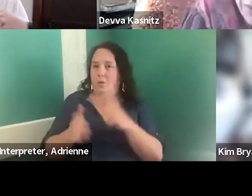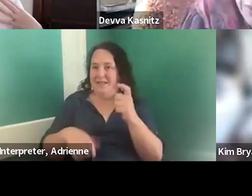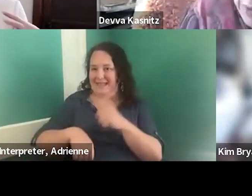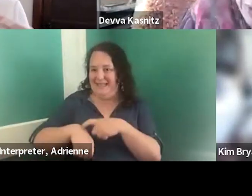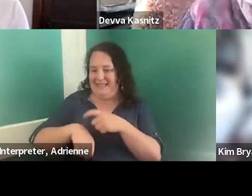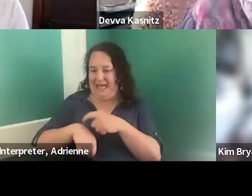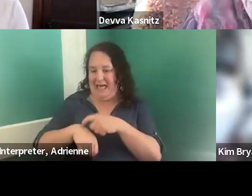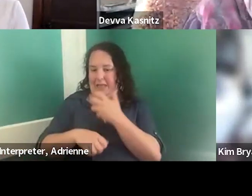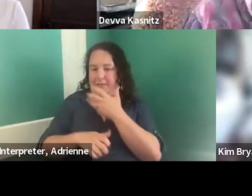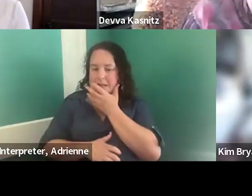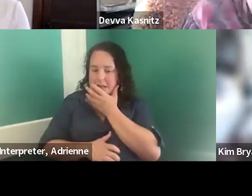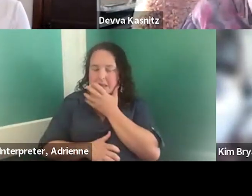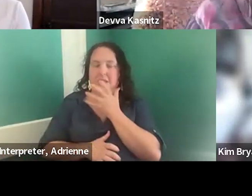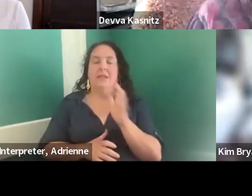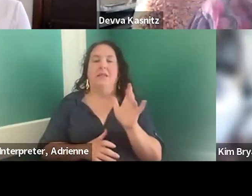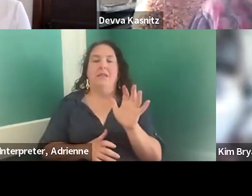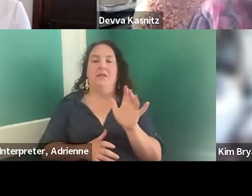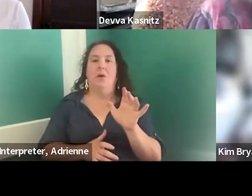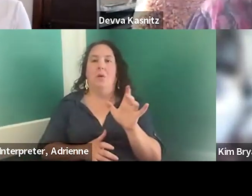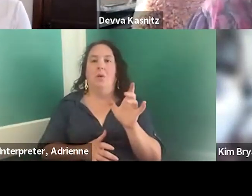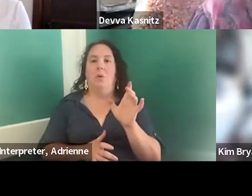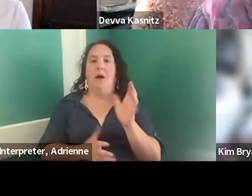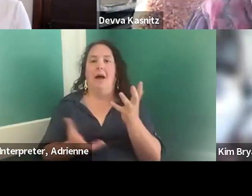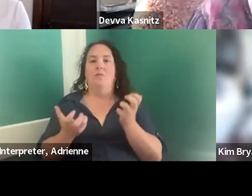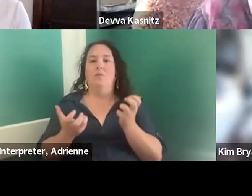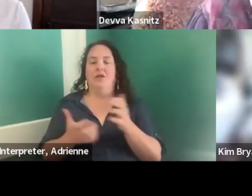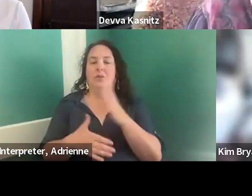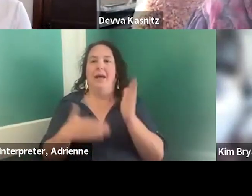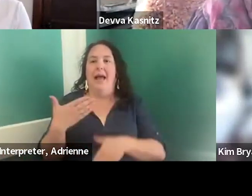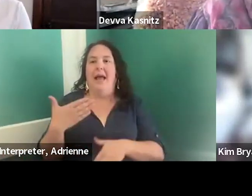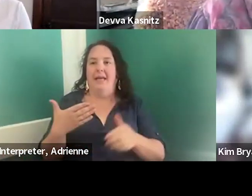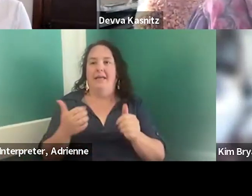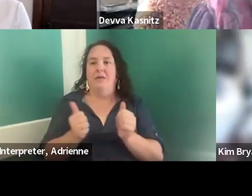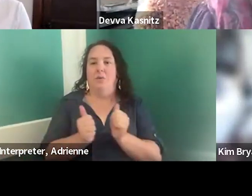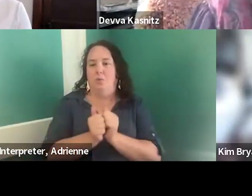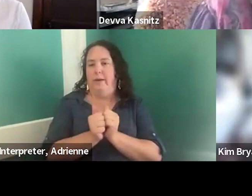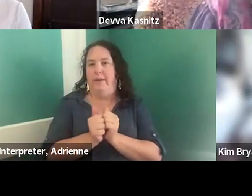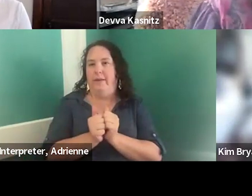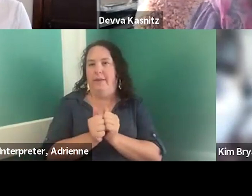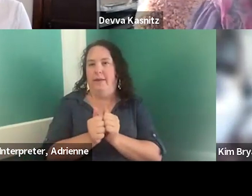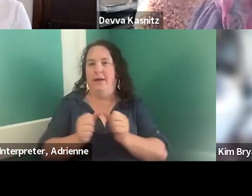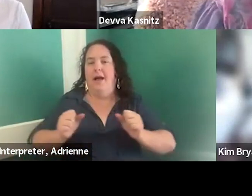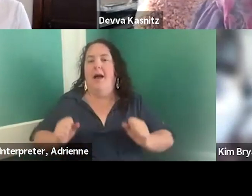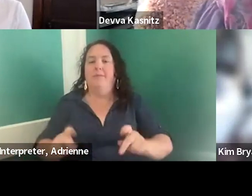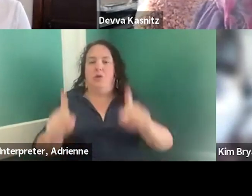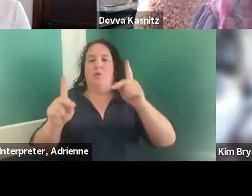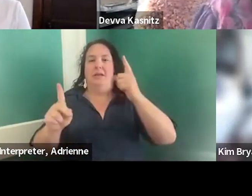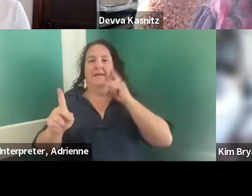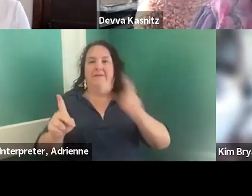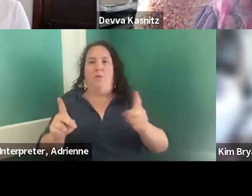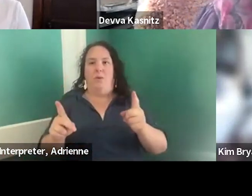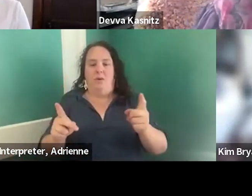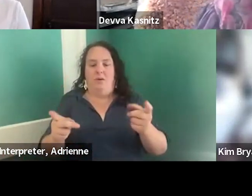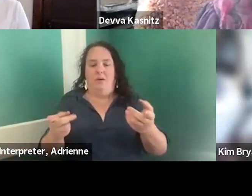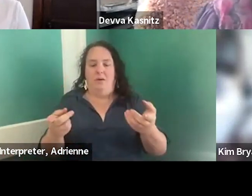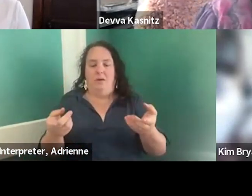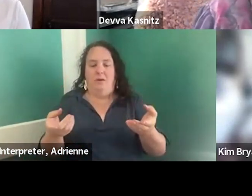I really want to end with an opportunity for closing thoughts from each of our panelists.